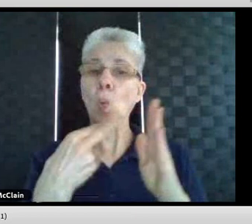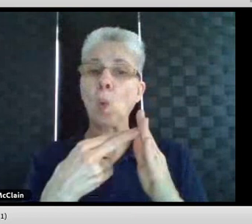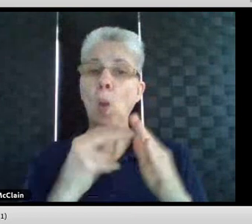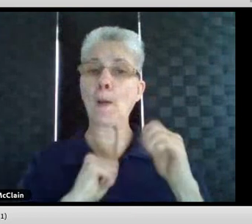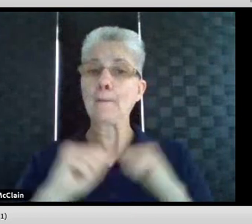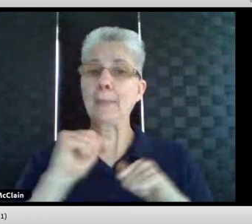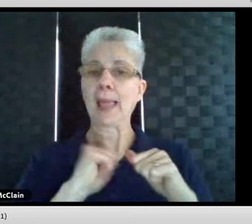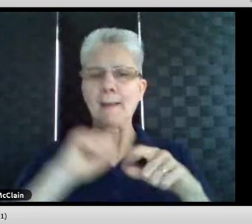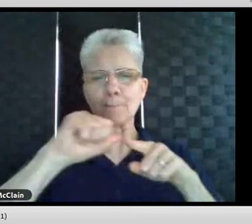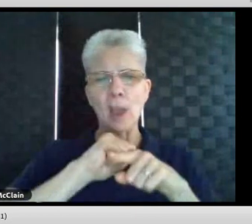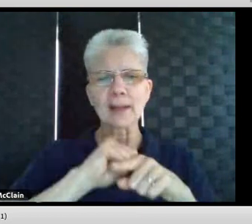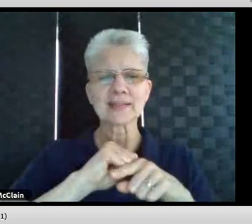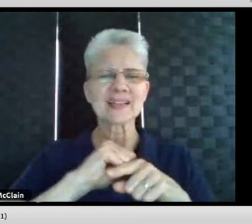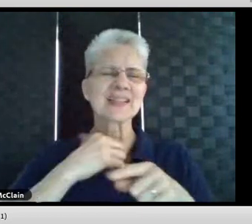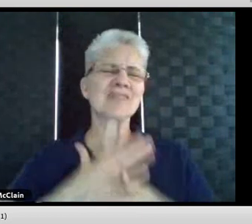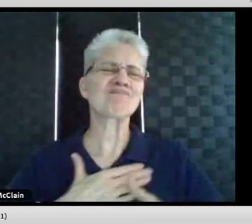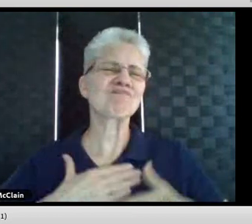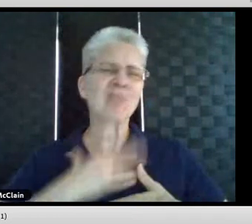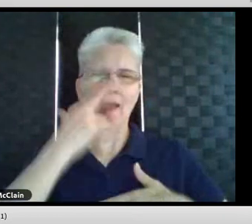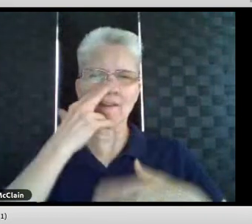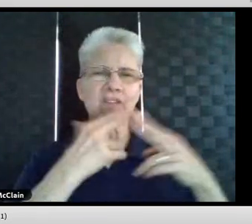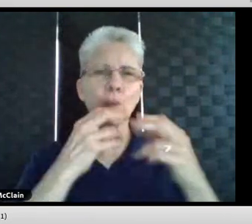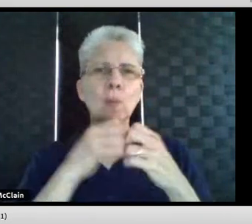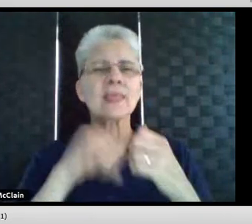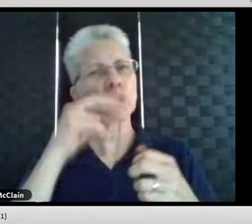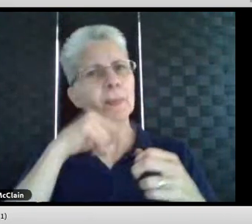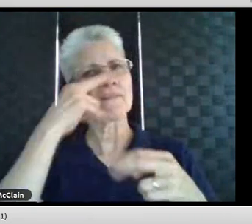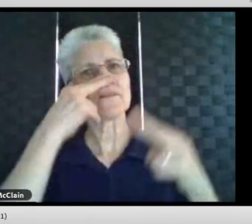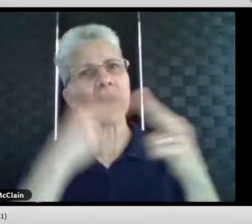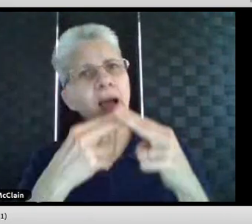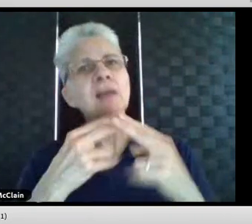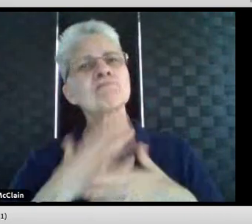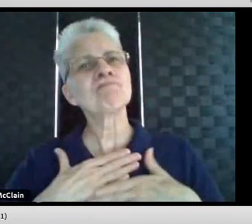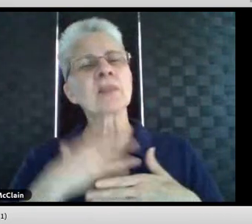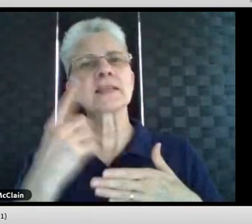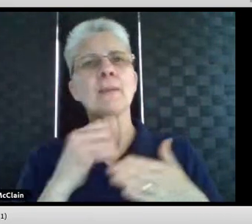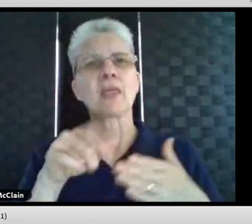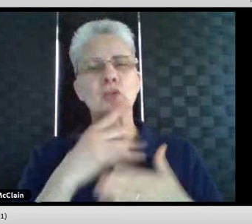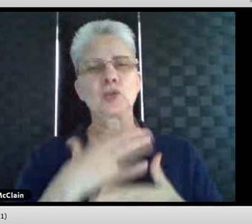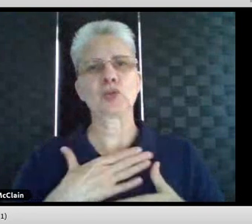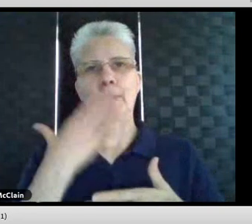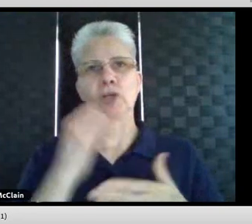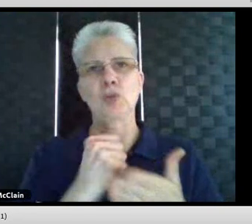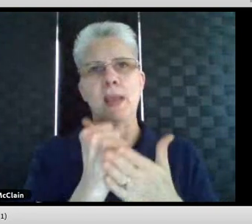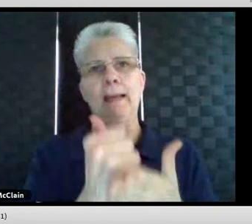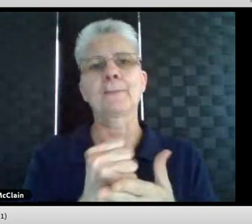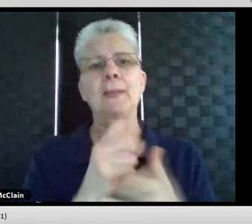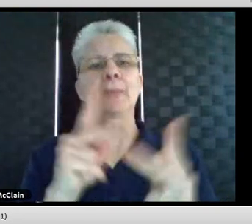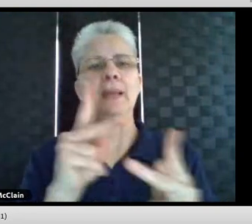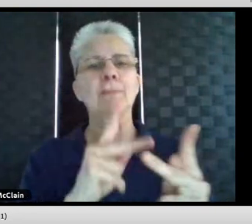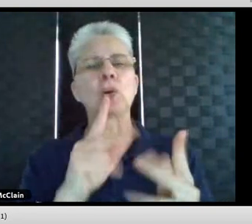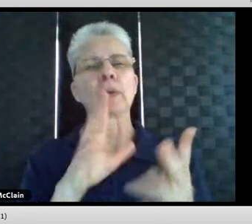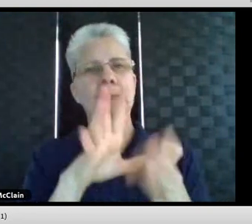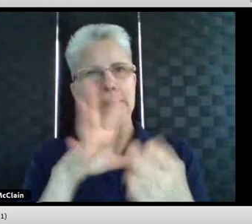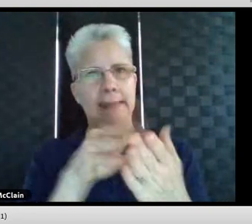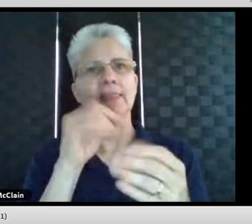And then practice and have fun. This should be fun. This should be something you enjoy because you're helping your patrons get the information that they need.